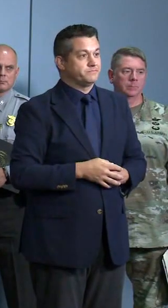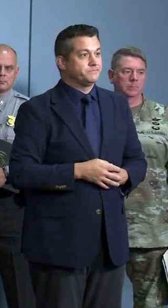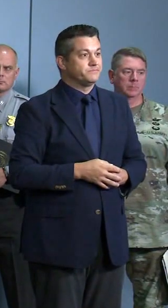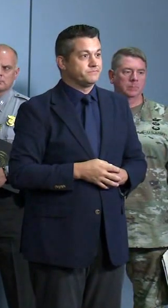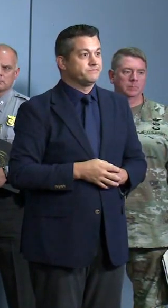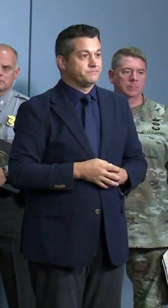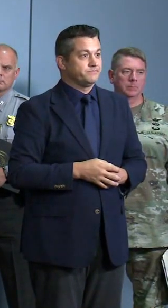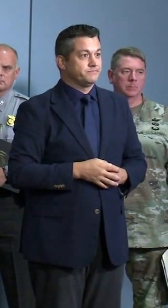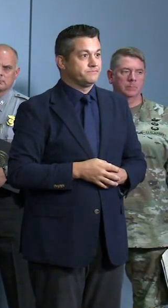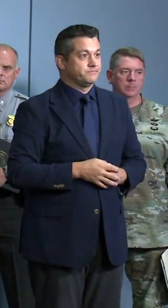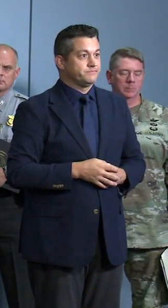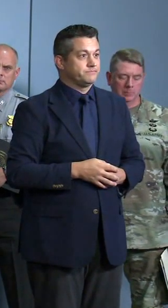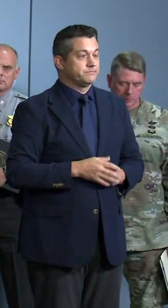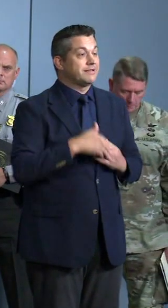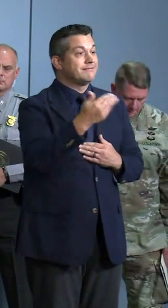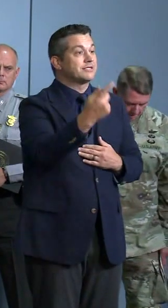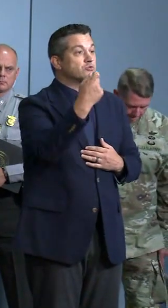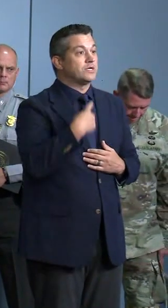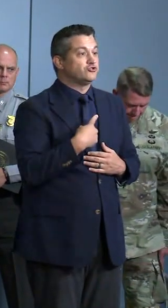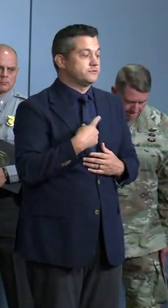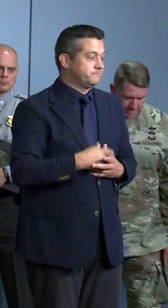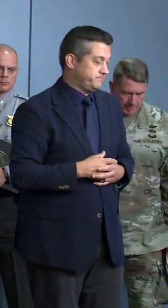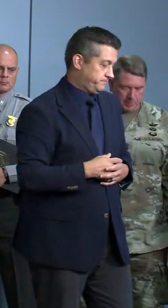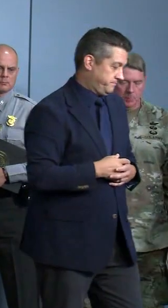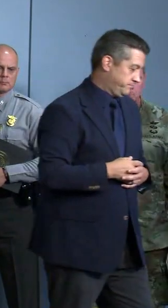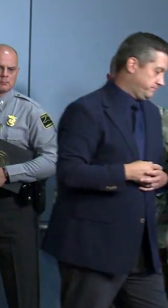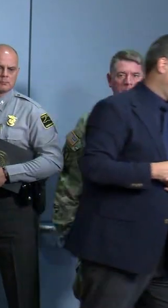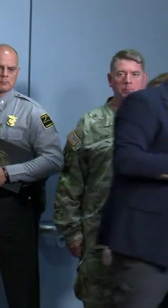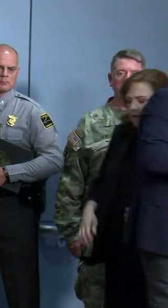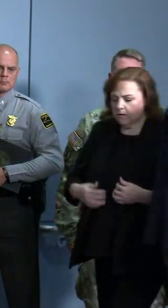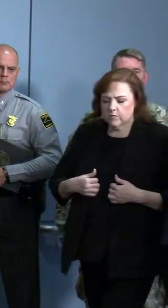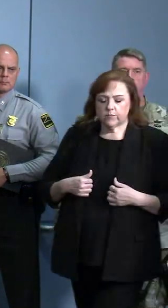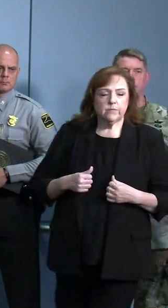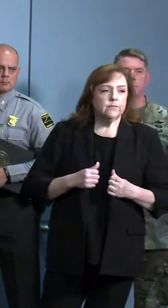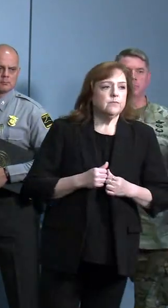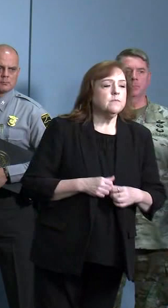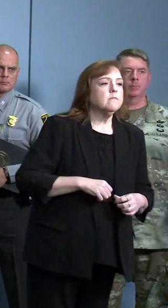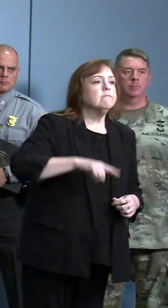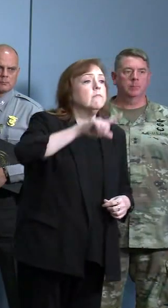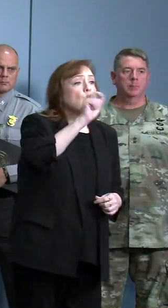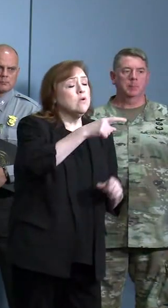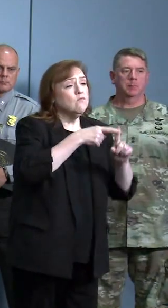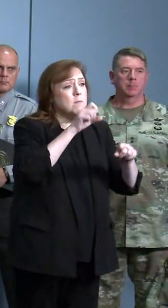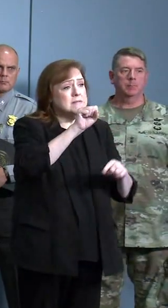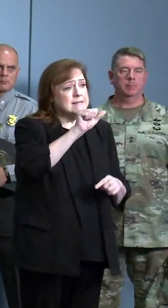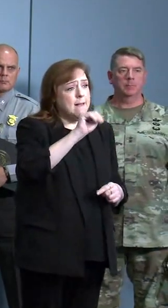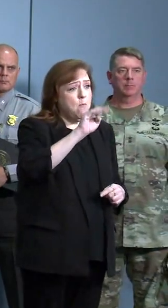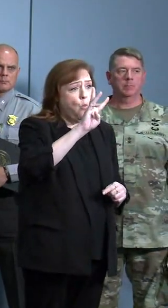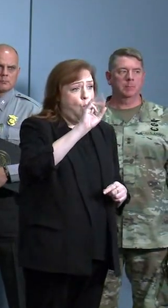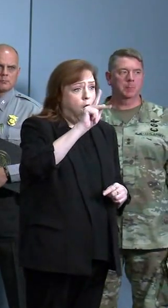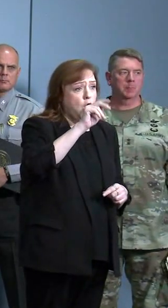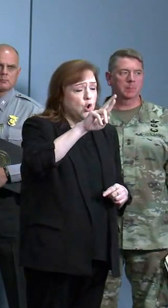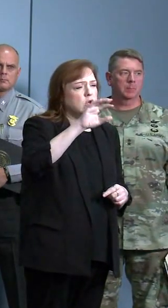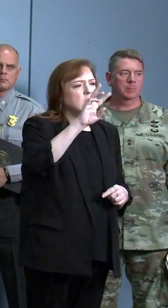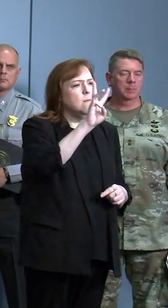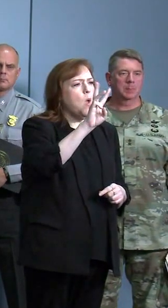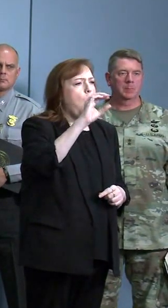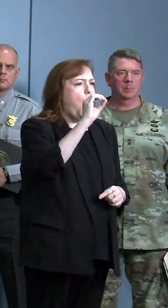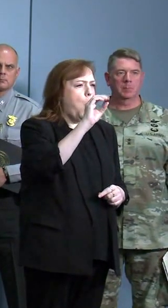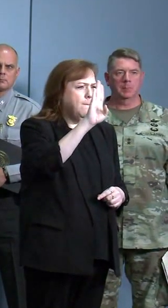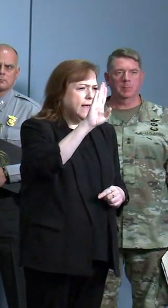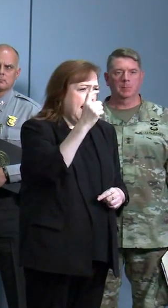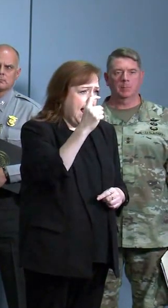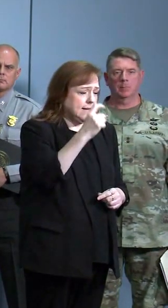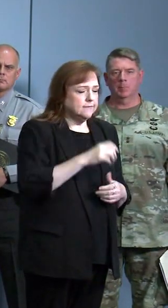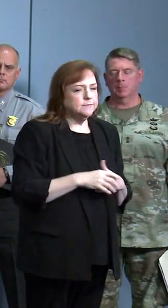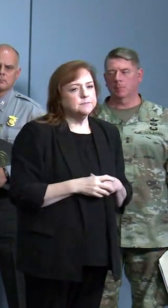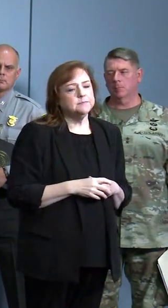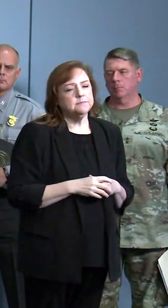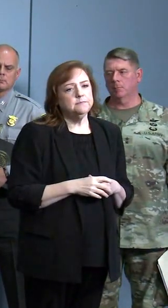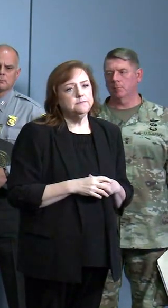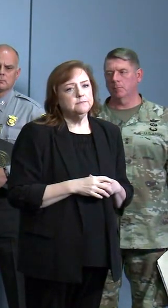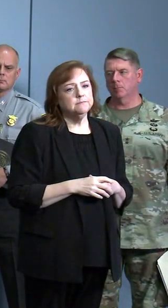. We have a question from Sam